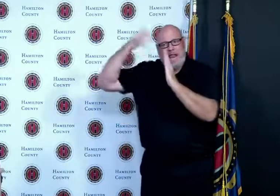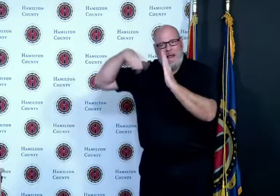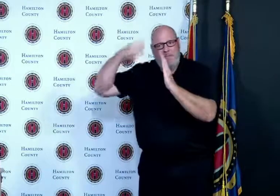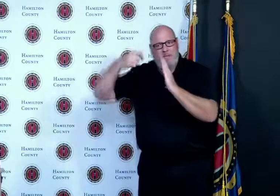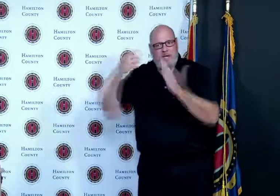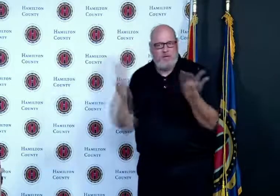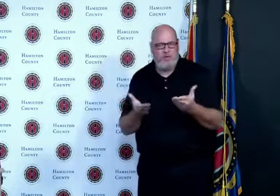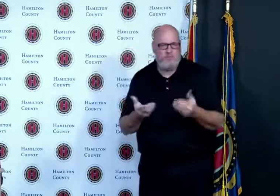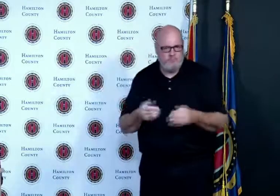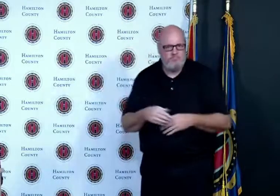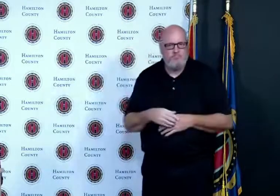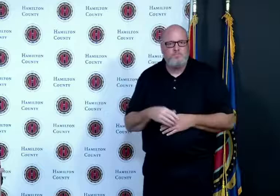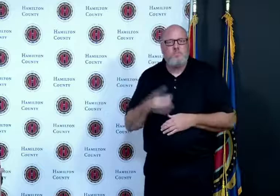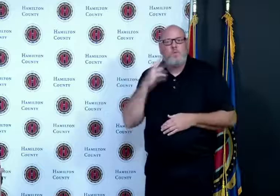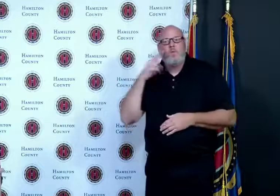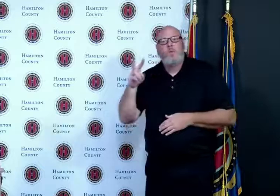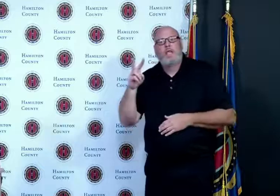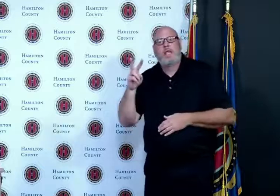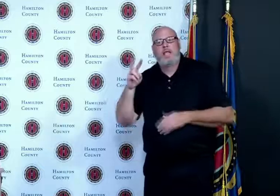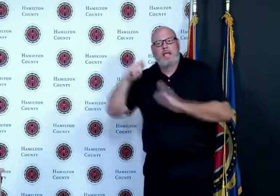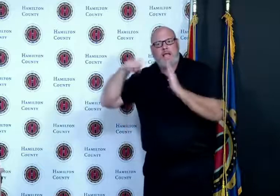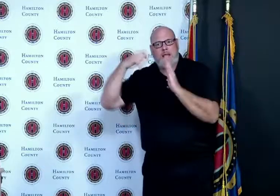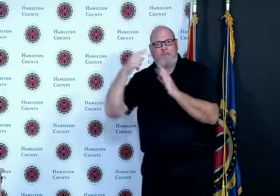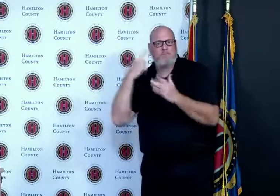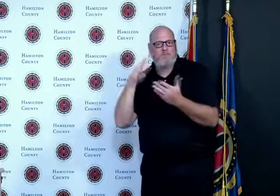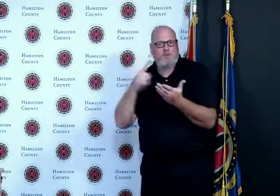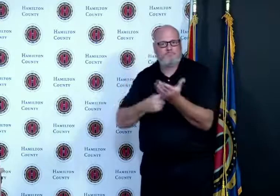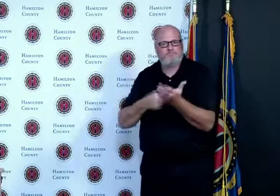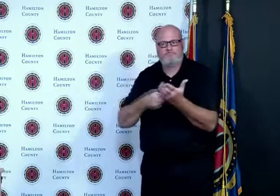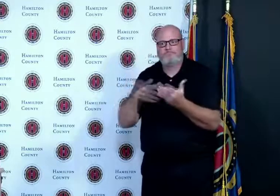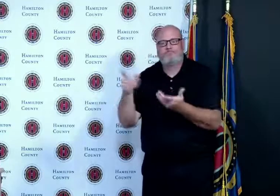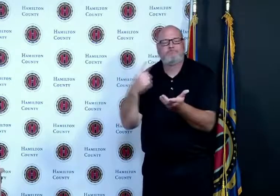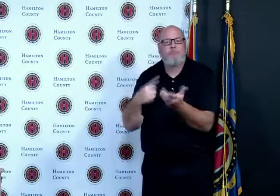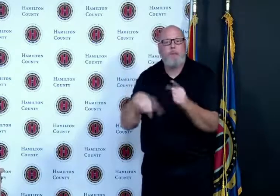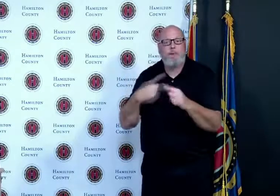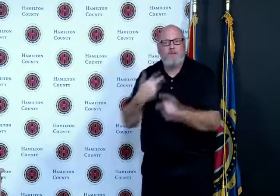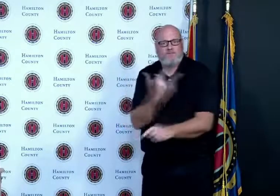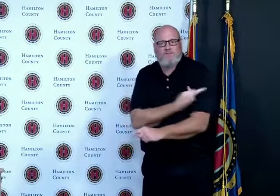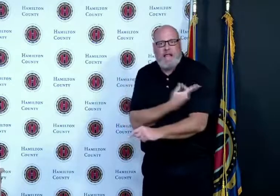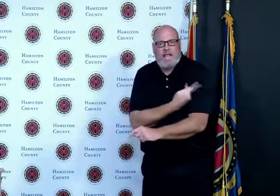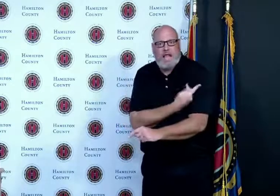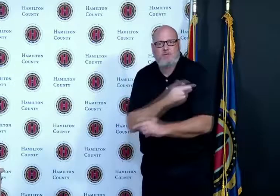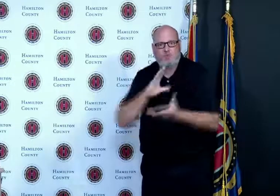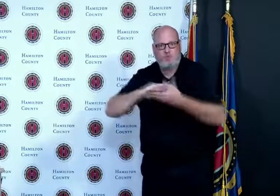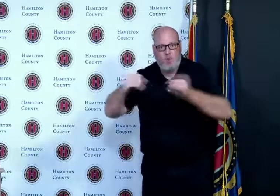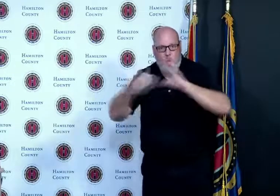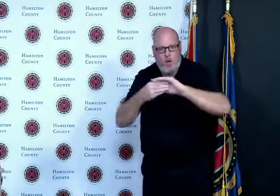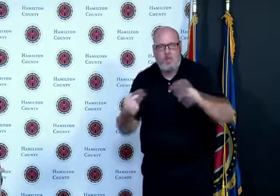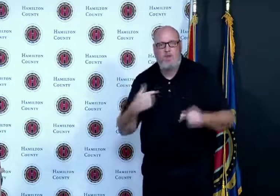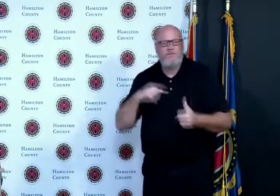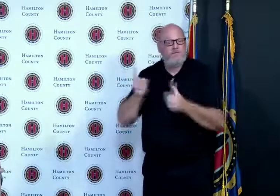Ali Trianfo is with us this morning Ali is you'll see she's a young person that lives in